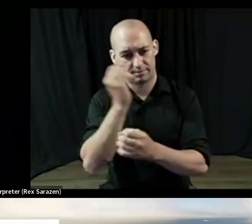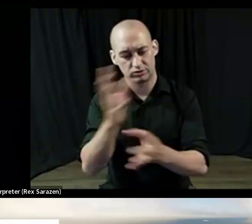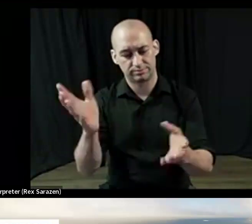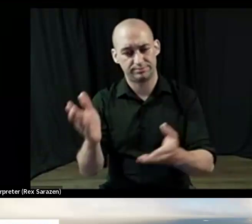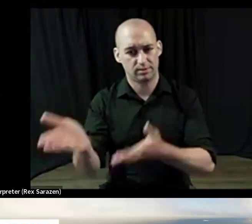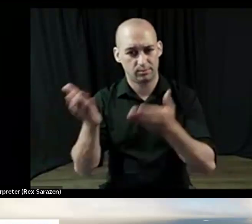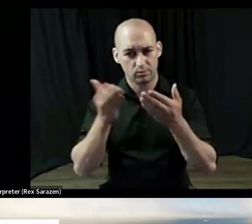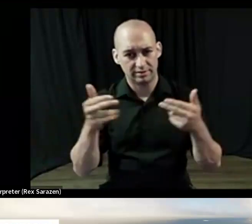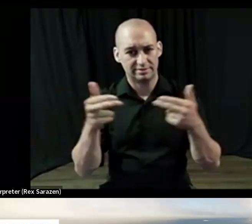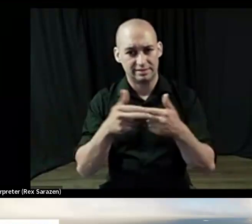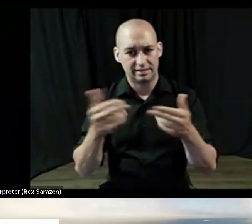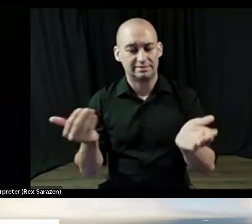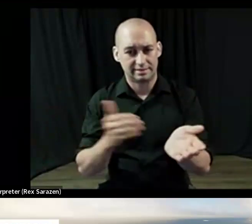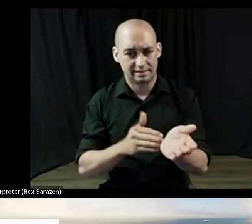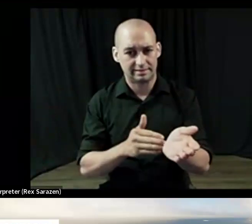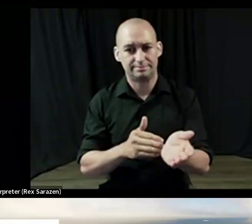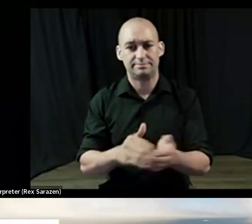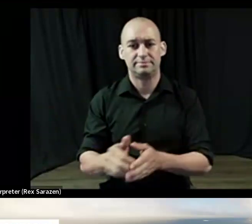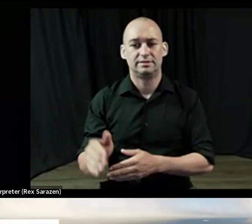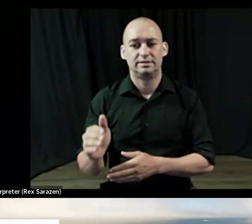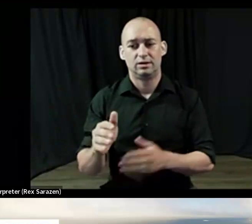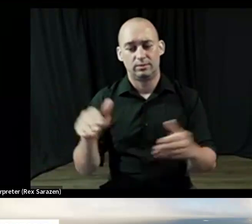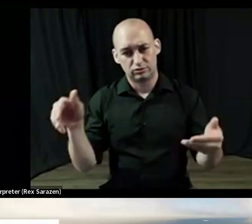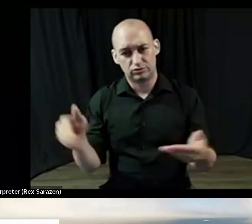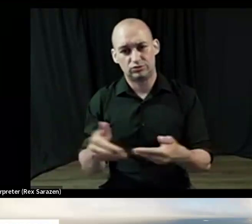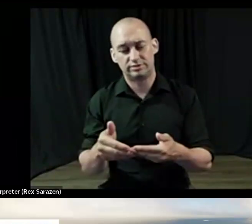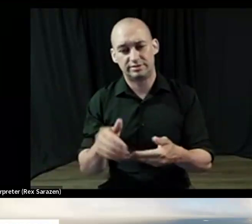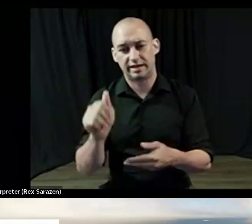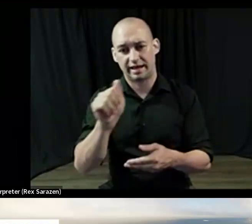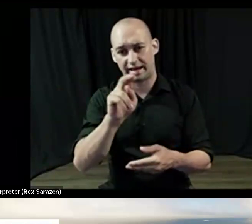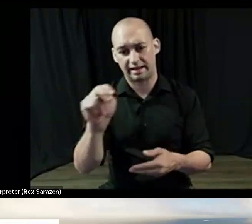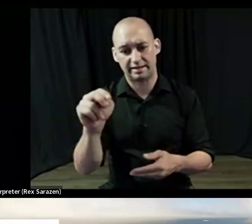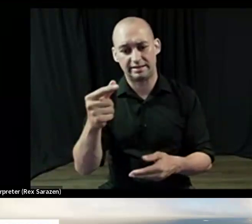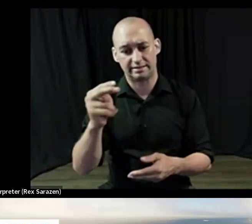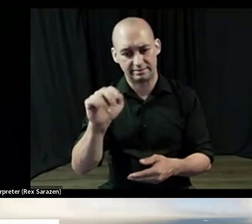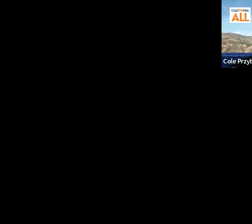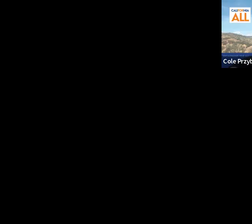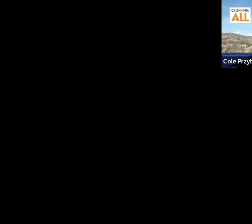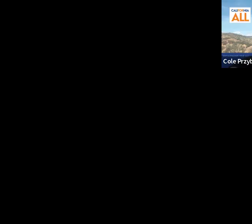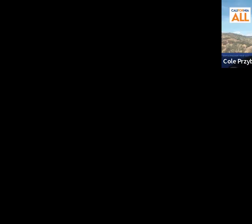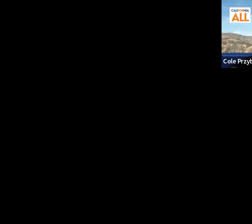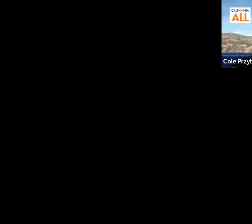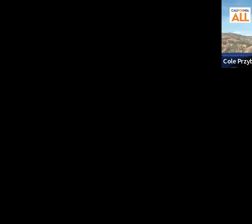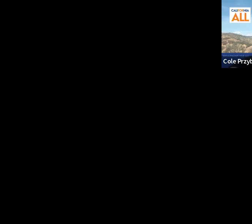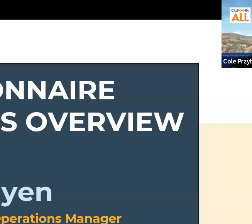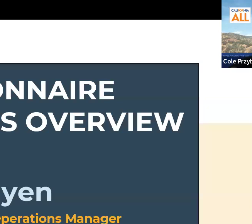and I would like to introduce Anh Nguyen of the Office of Broadband and Digital Literacy